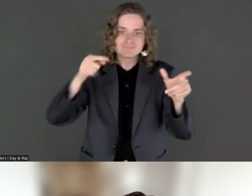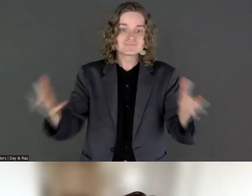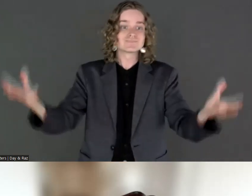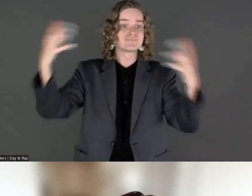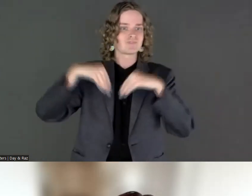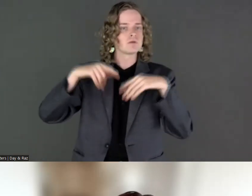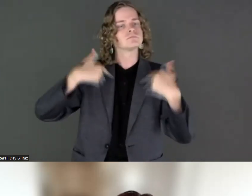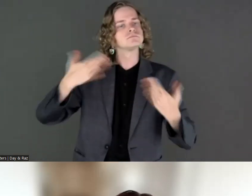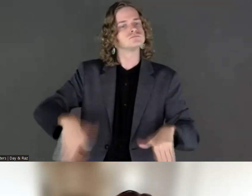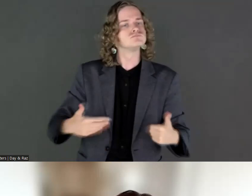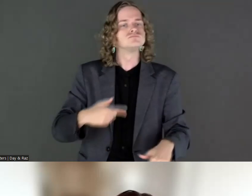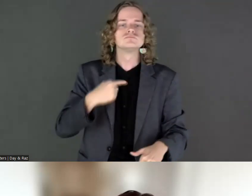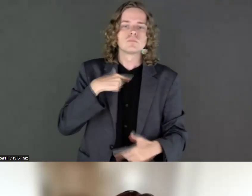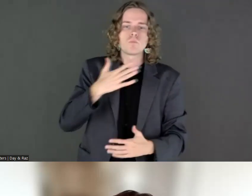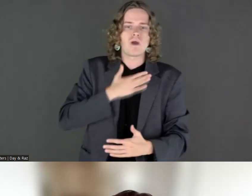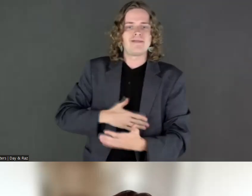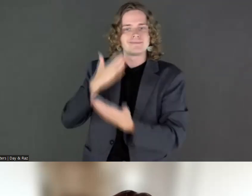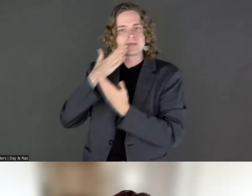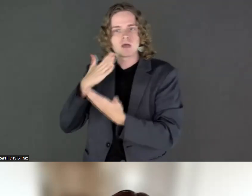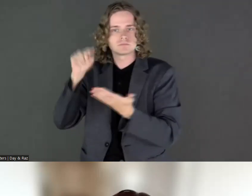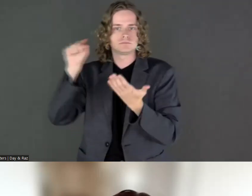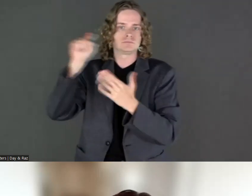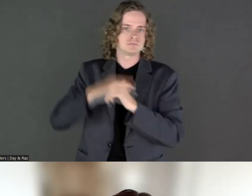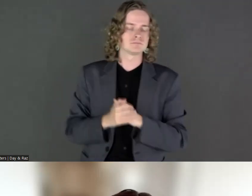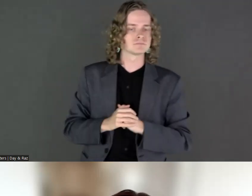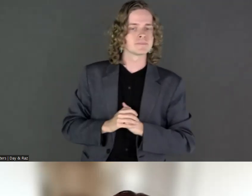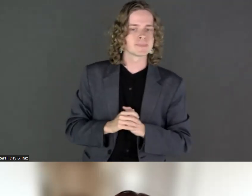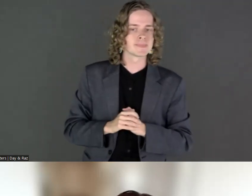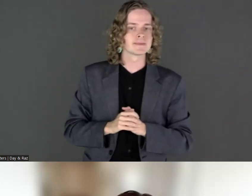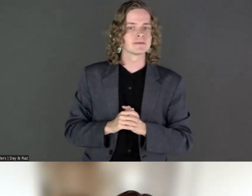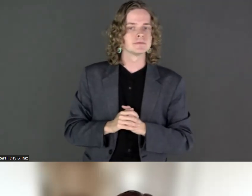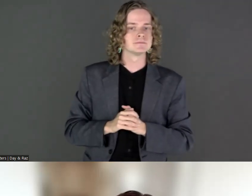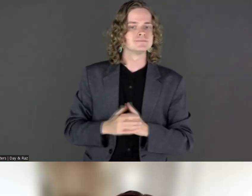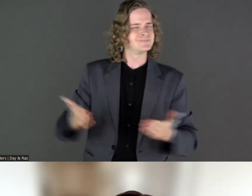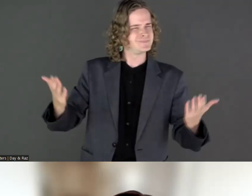So to try and to have the very ambitious task of summarizing today's discussion. I mean,